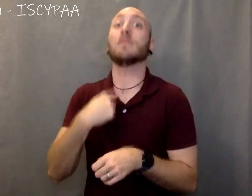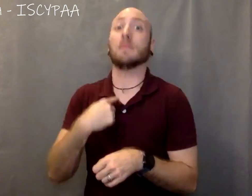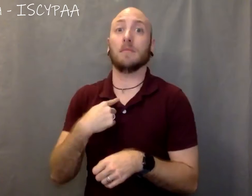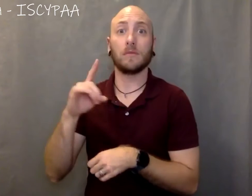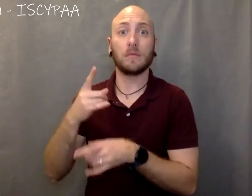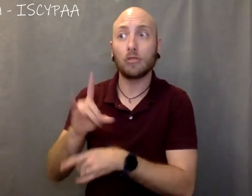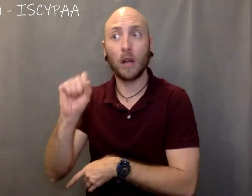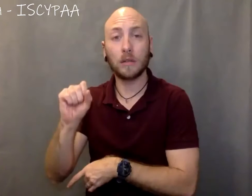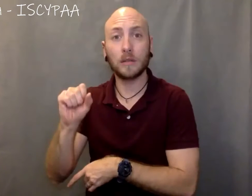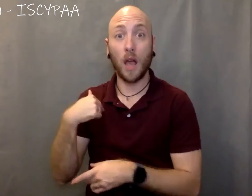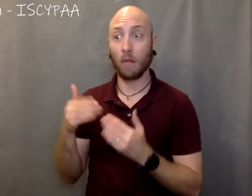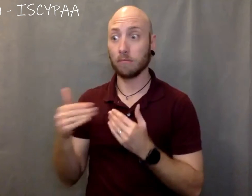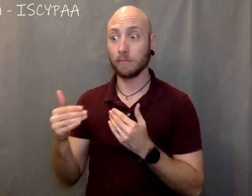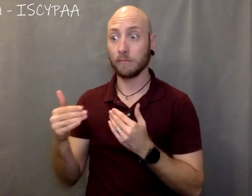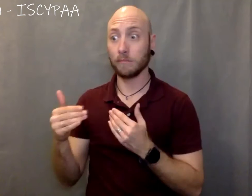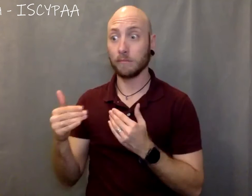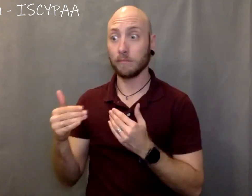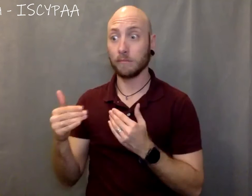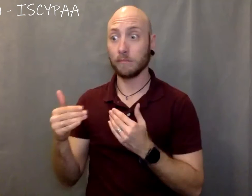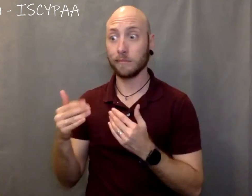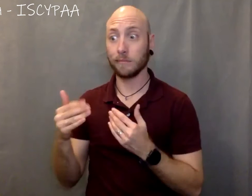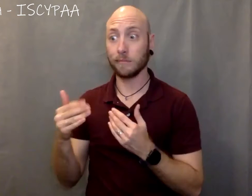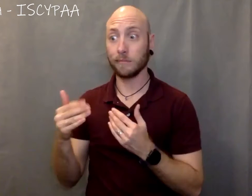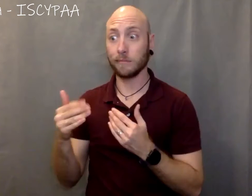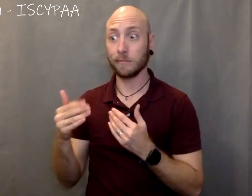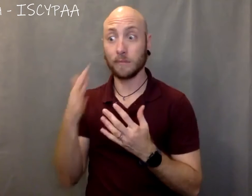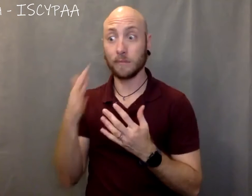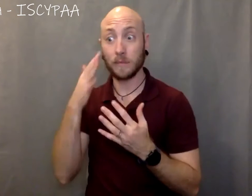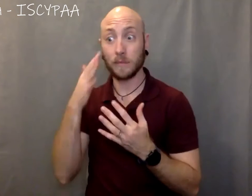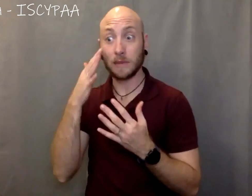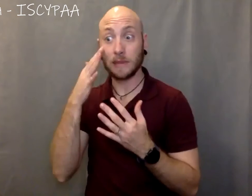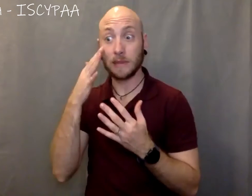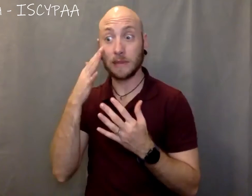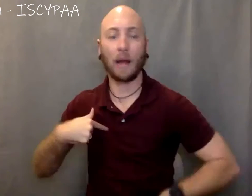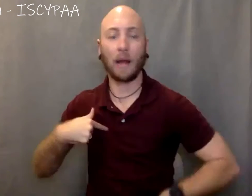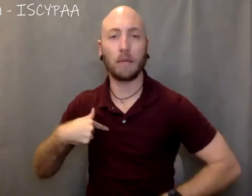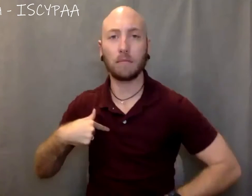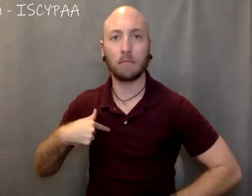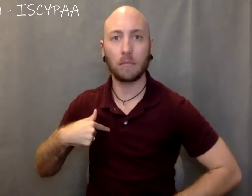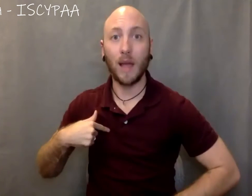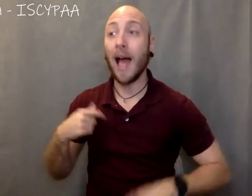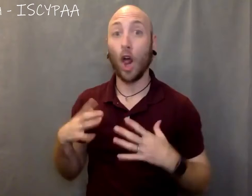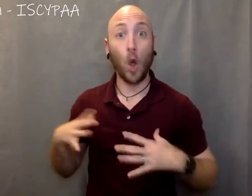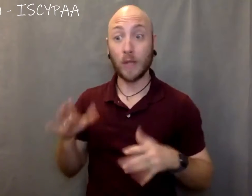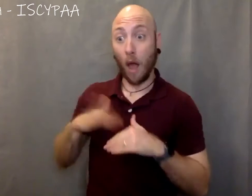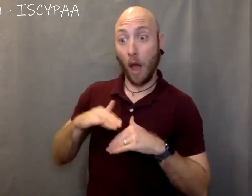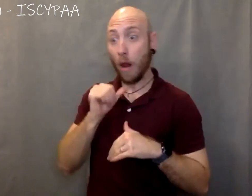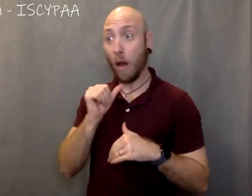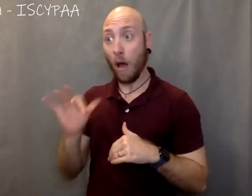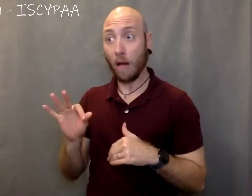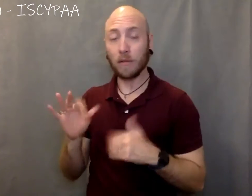of how much when, where, who I end up in bed with, you know, how many clothes I take off like